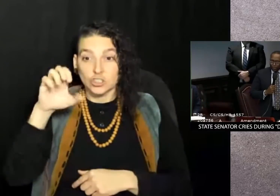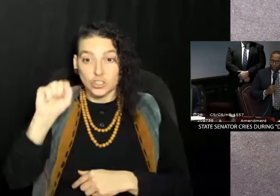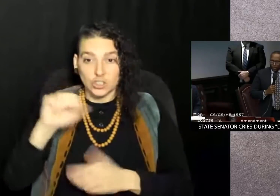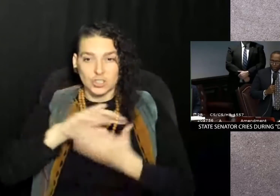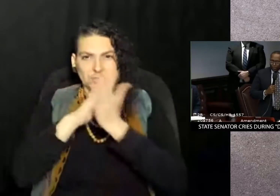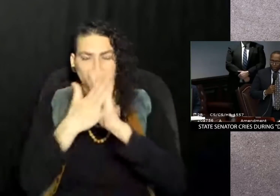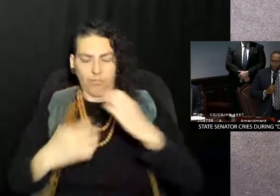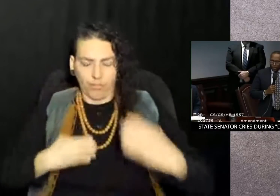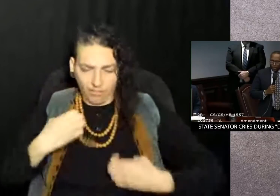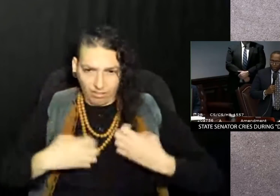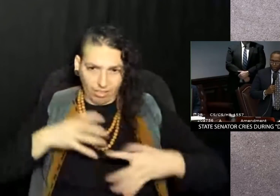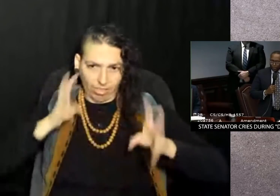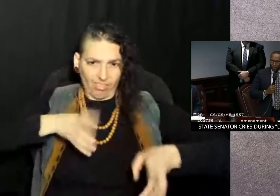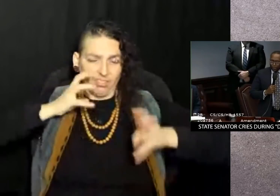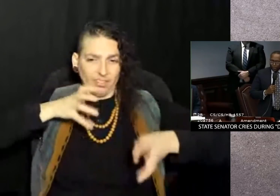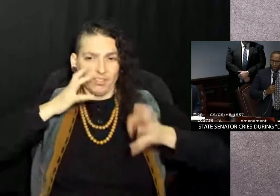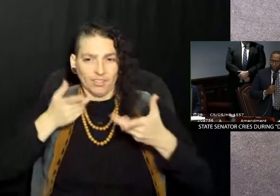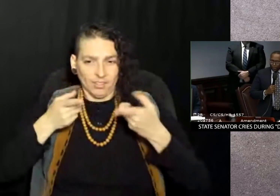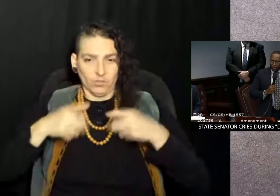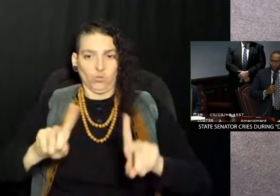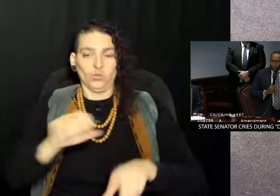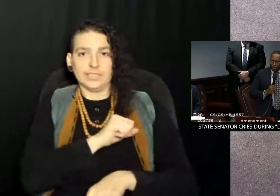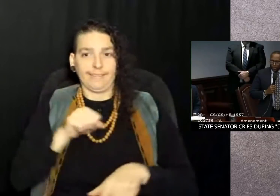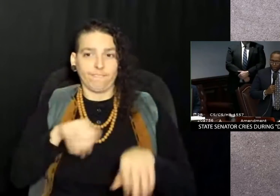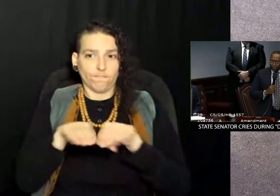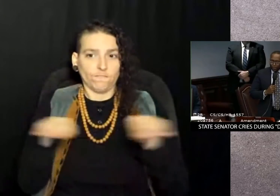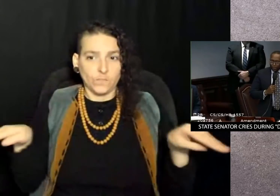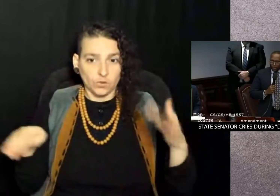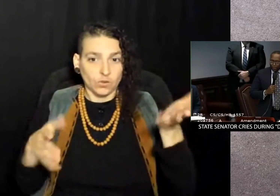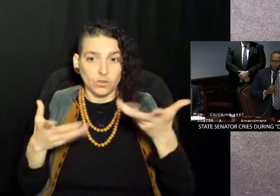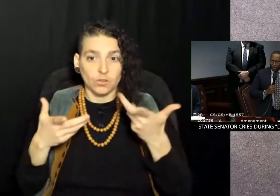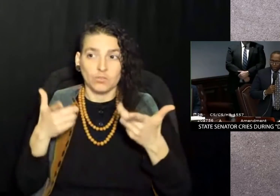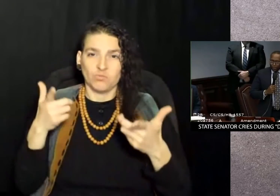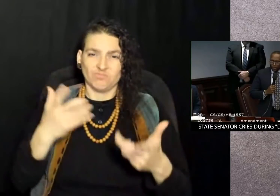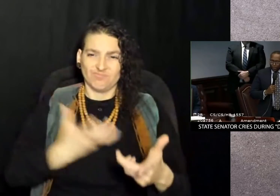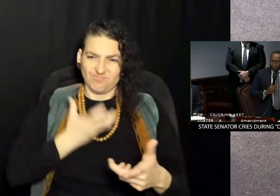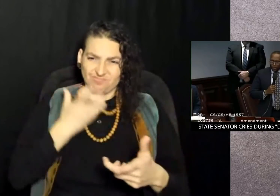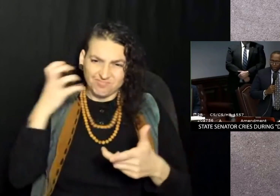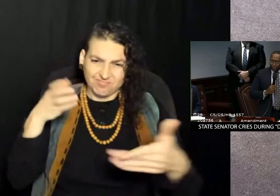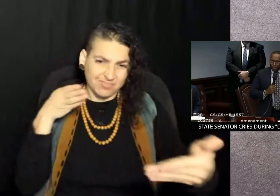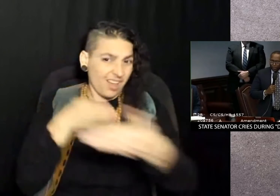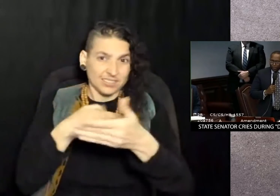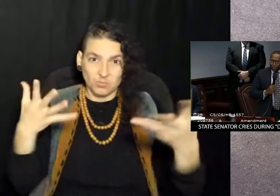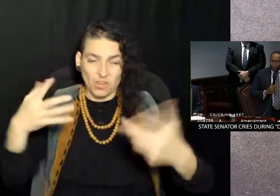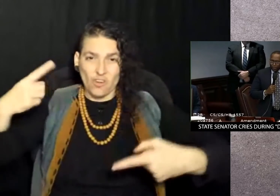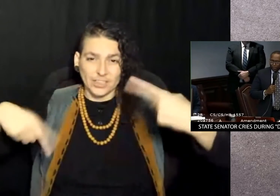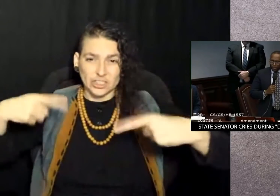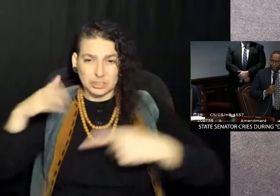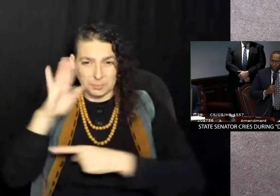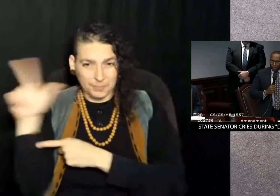Florida Senator Shevrin Jones became emotional and cried on the Senate floor while speaking